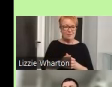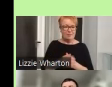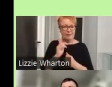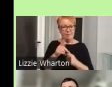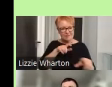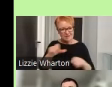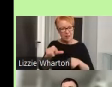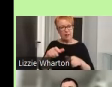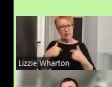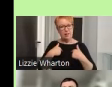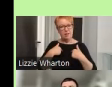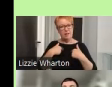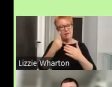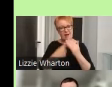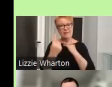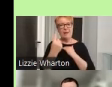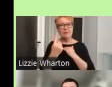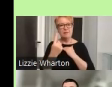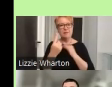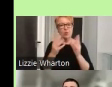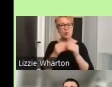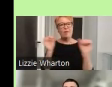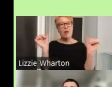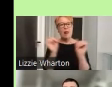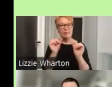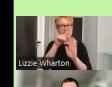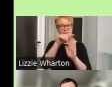and they limited principles with our own principles.